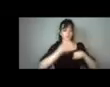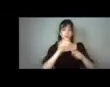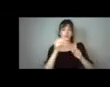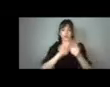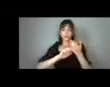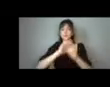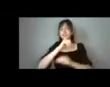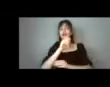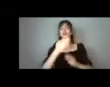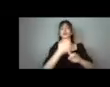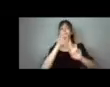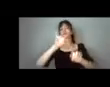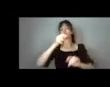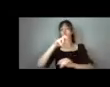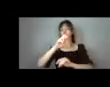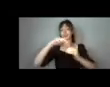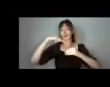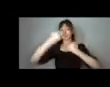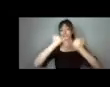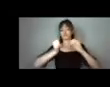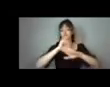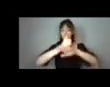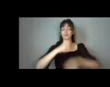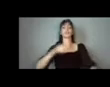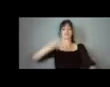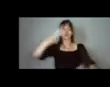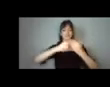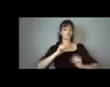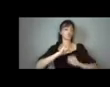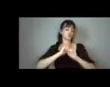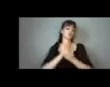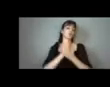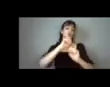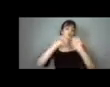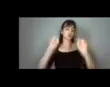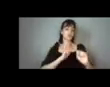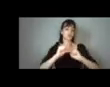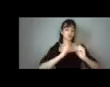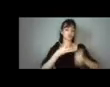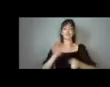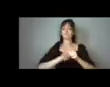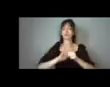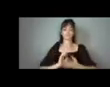when the Decision Support Service will become fully operational. A suite of new administrative